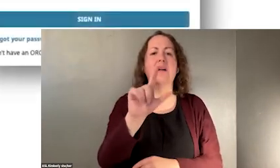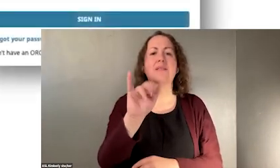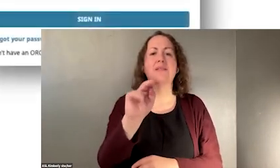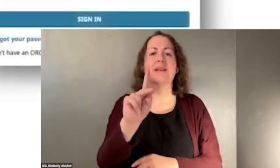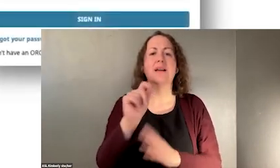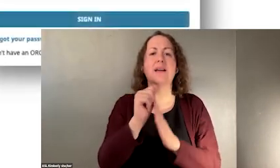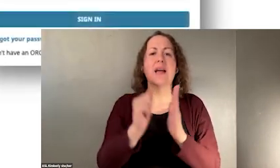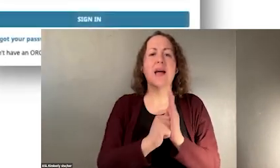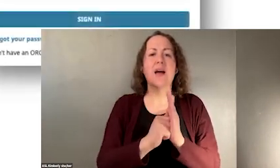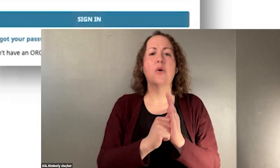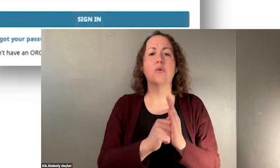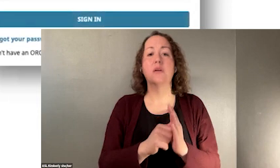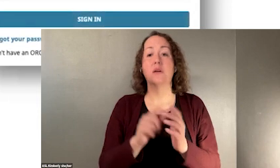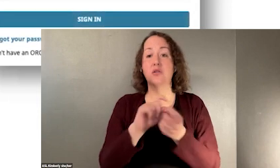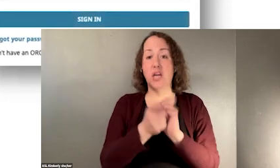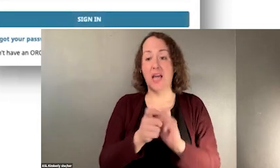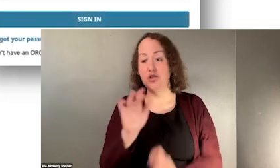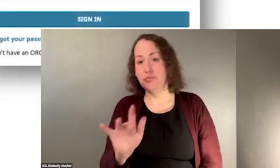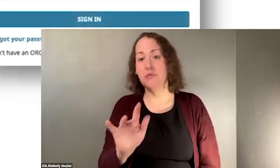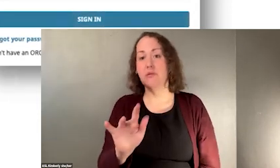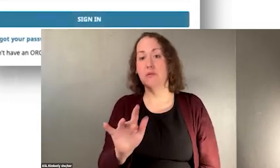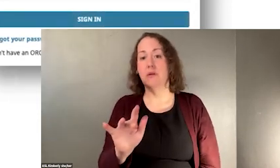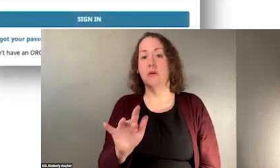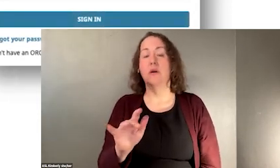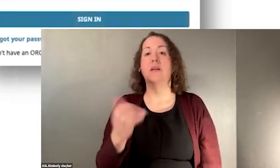And then we provide you with all of the other options.